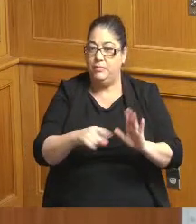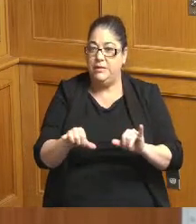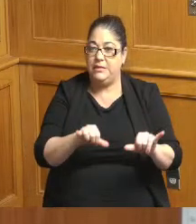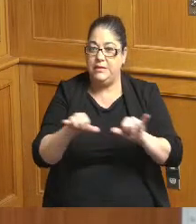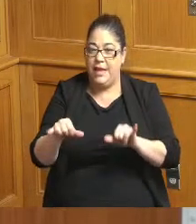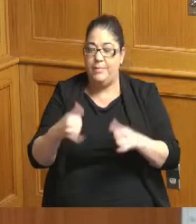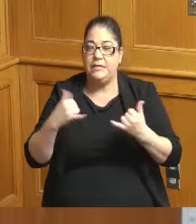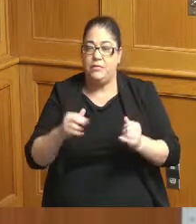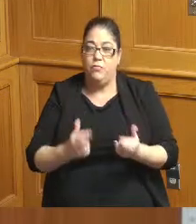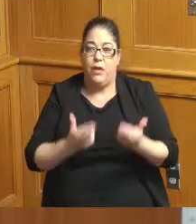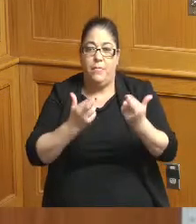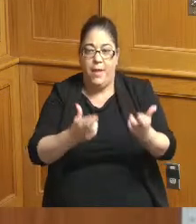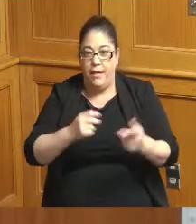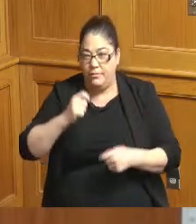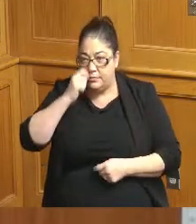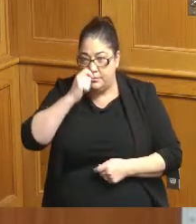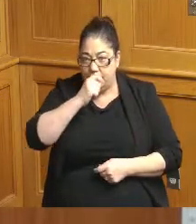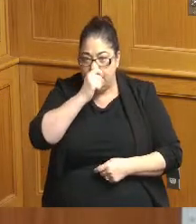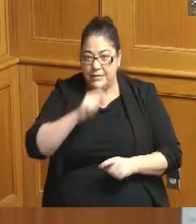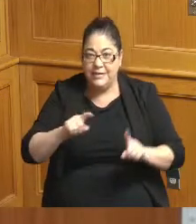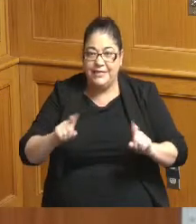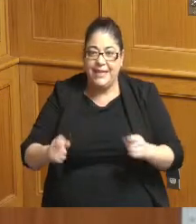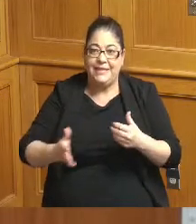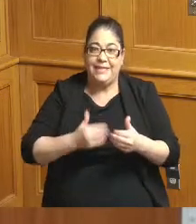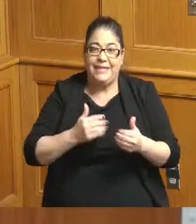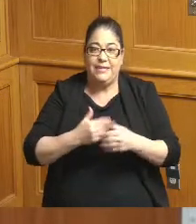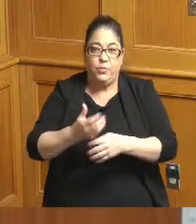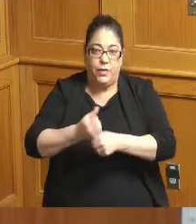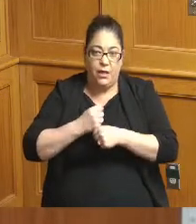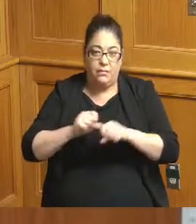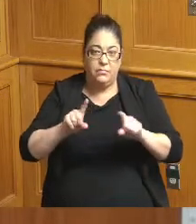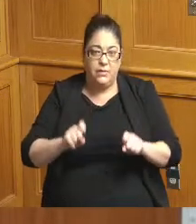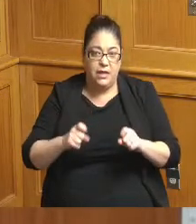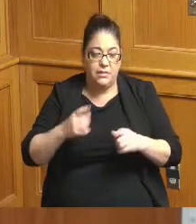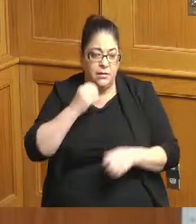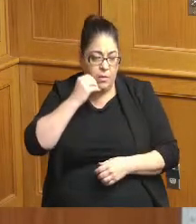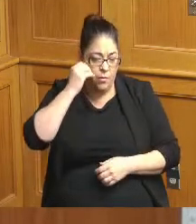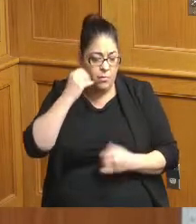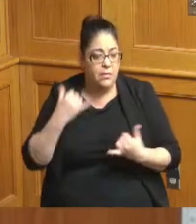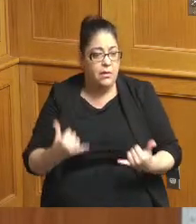recommend testing particularly for Covid it's easy to do and make sure that if if there's if